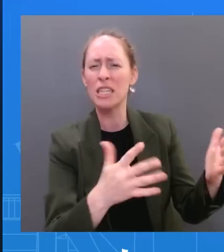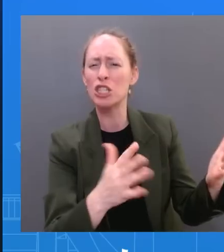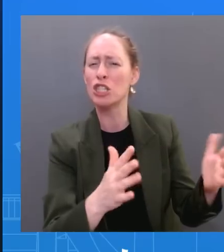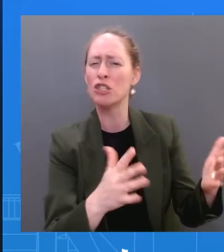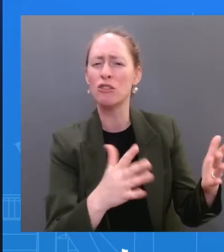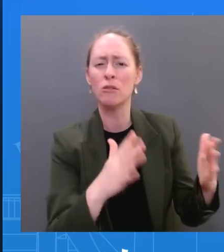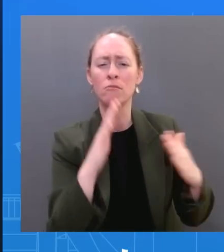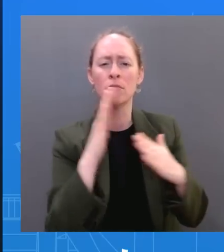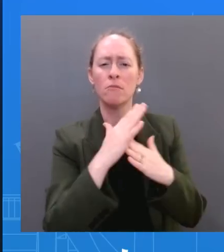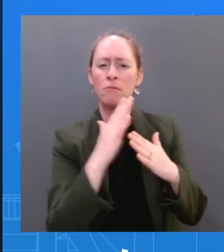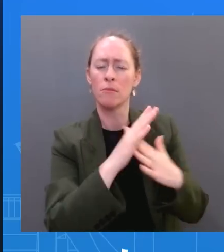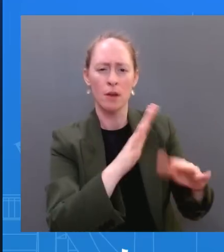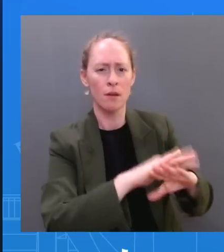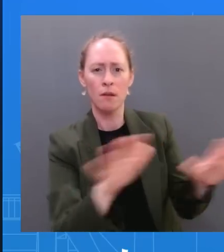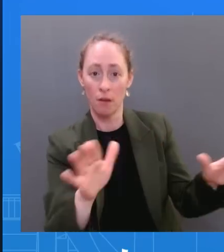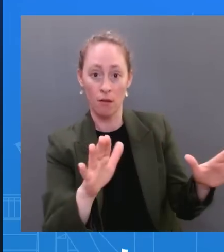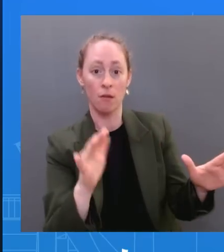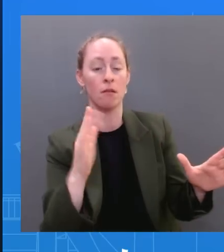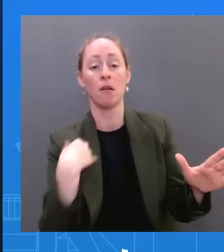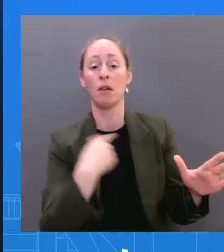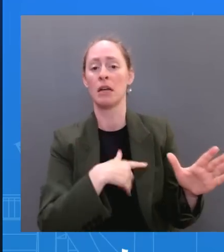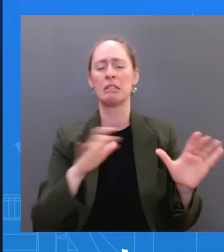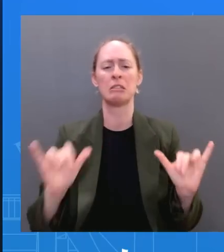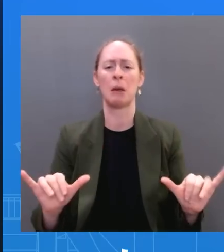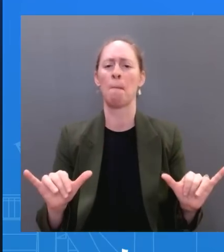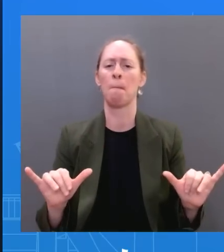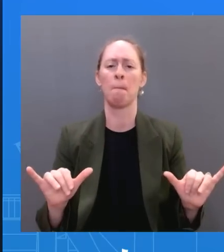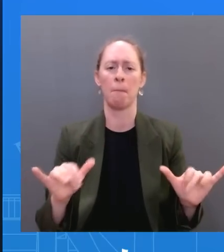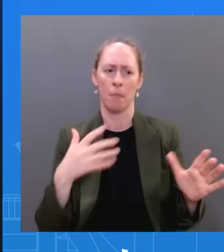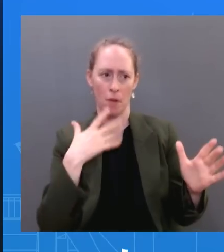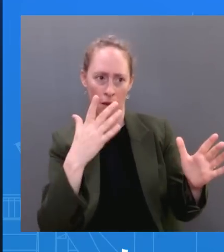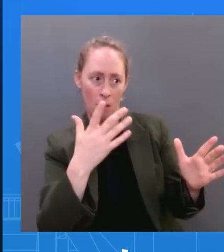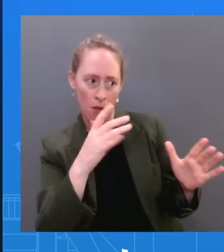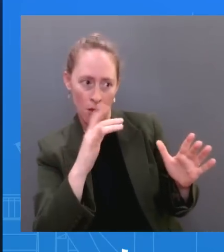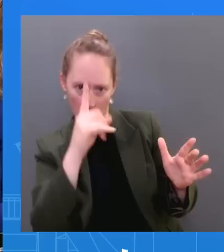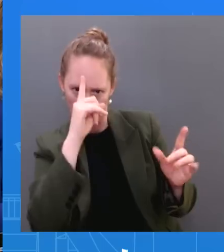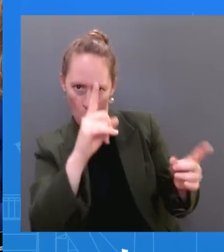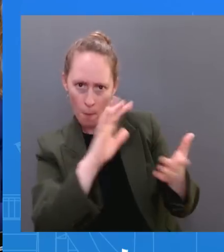not make any fundamental changes to our weapons policy. The Press: Secondly, if I may,